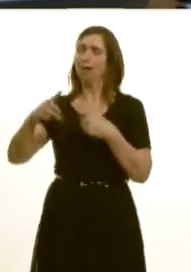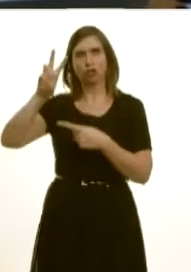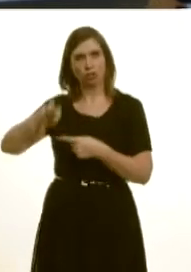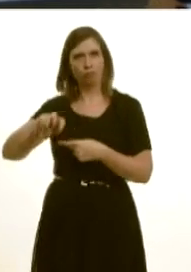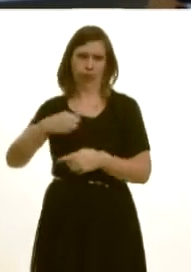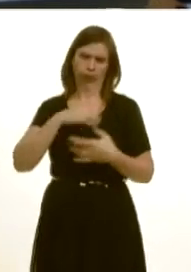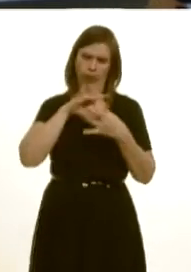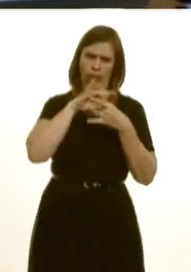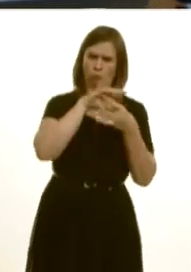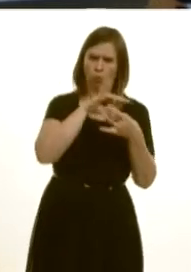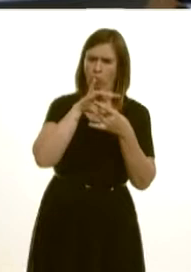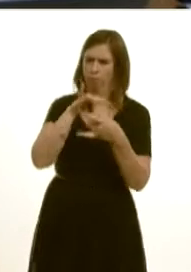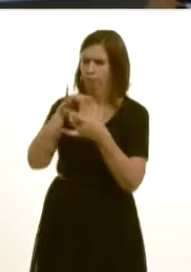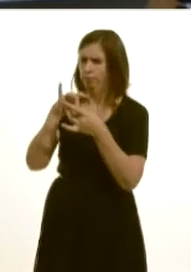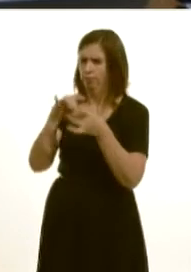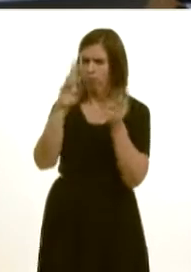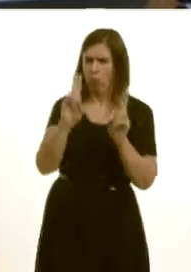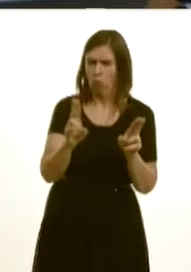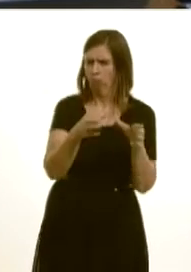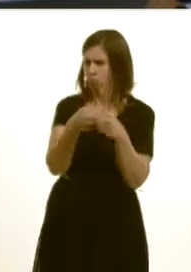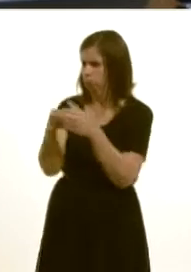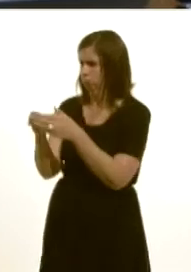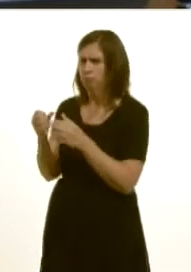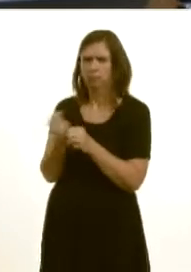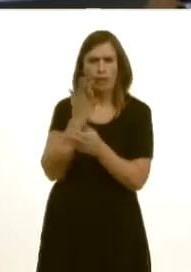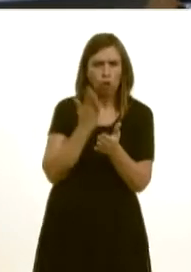with schools and with students to make sure that they understand that PISA is important.